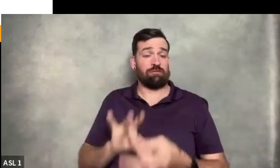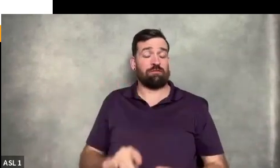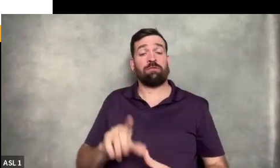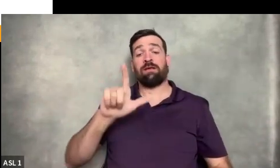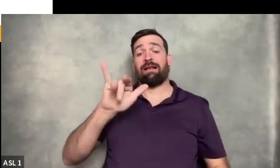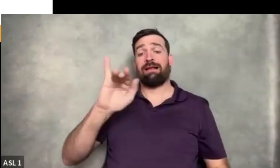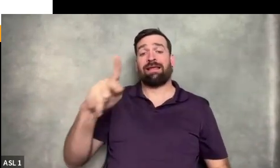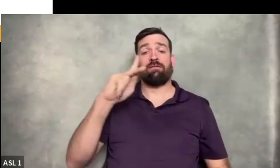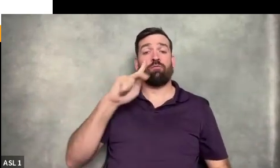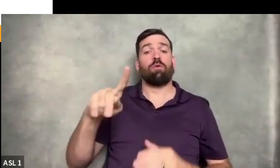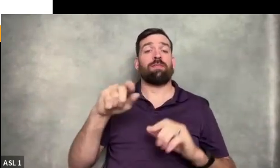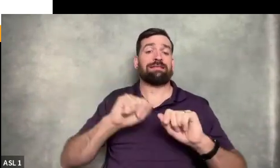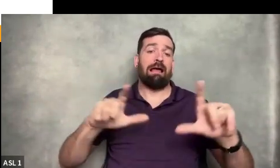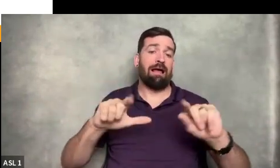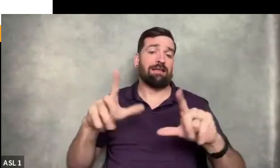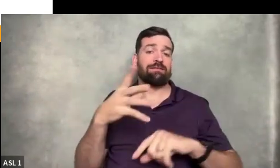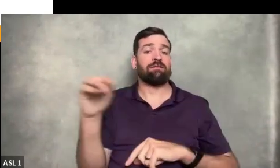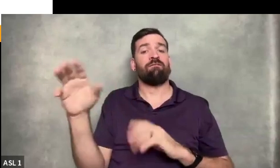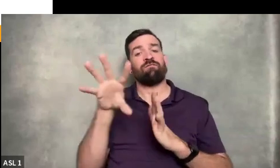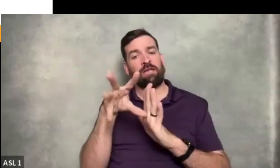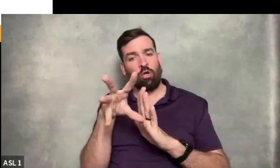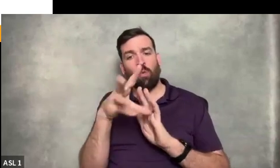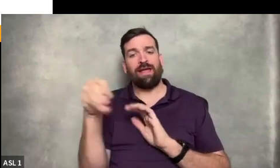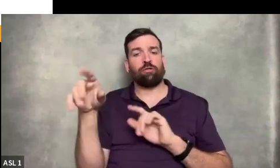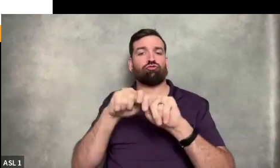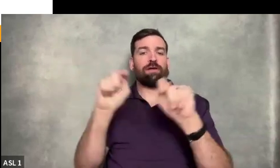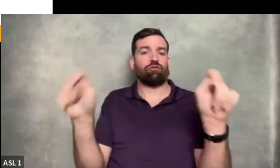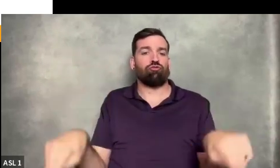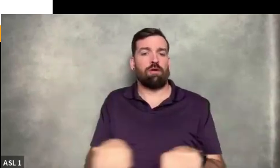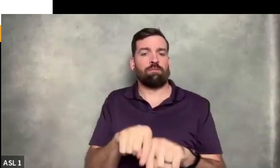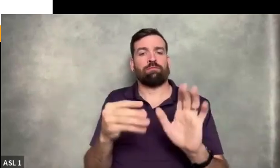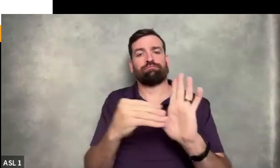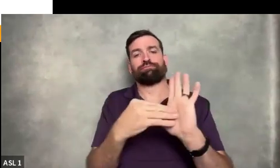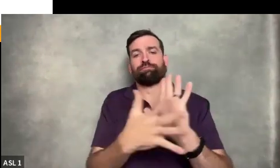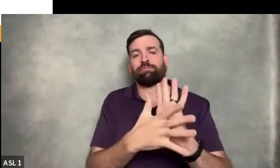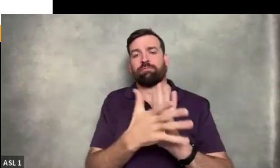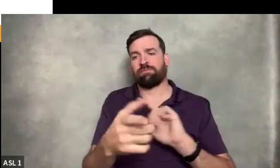recording, and transcript from the training are listed on this slide and are posted on